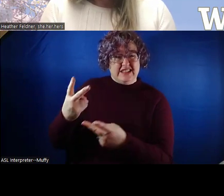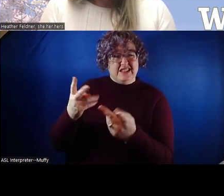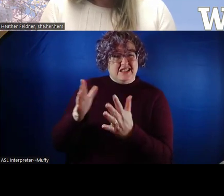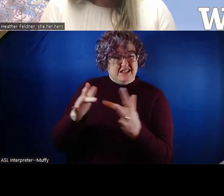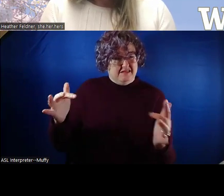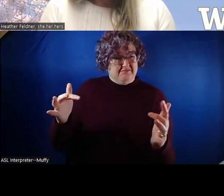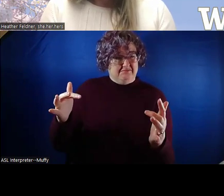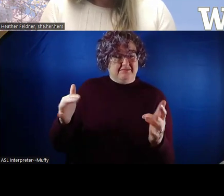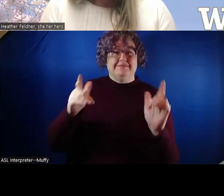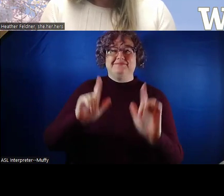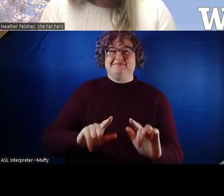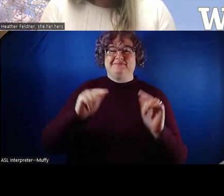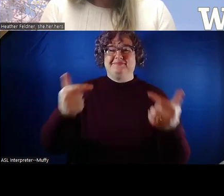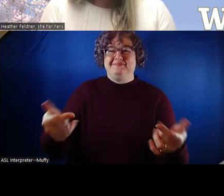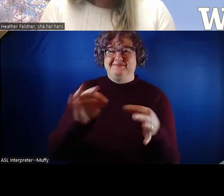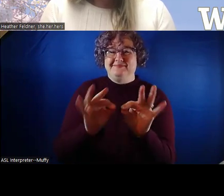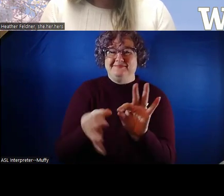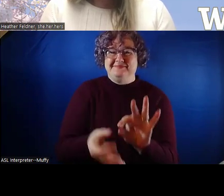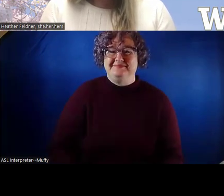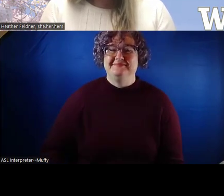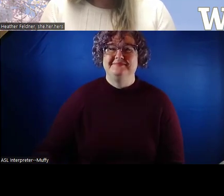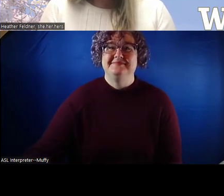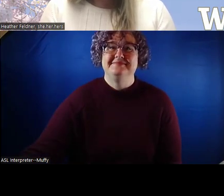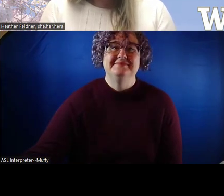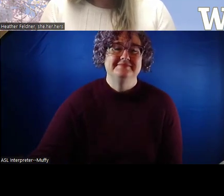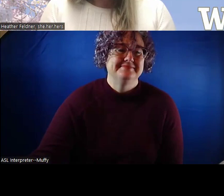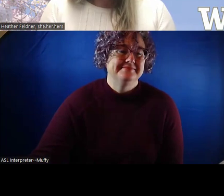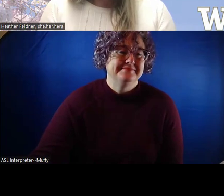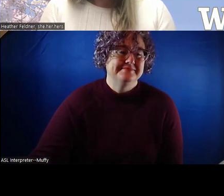There may be some more sophisticated technologies